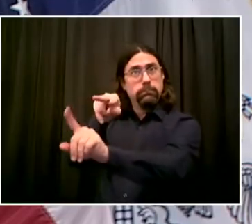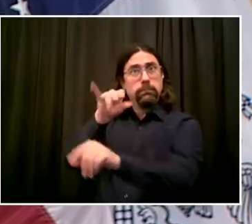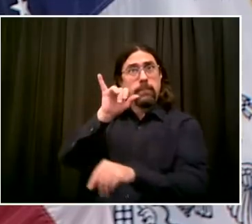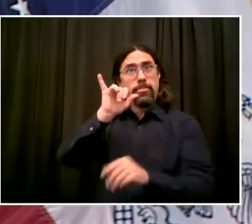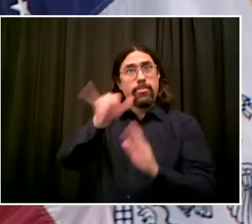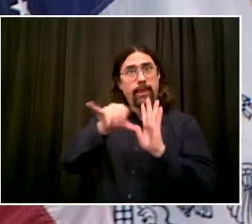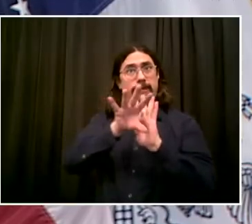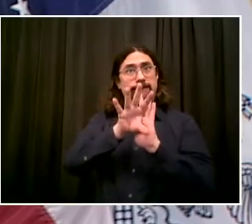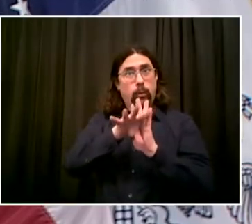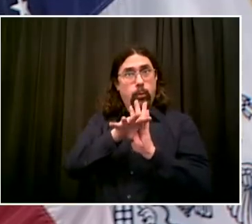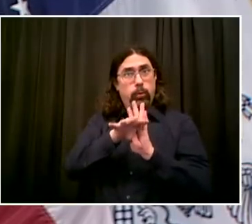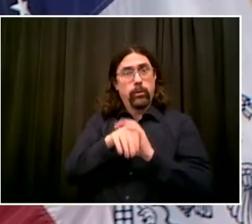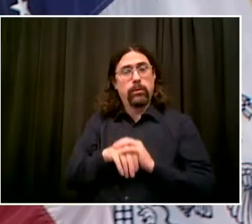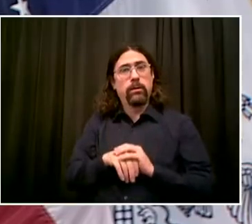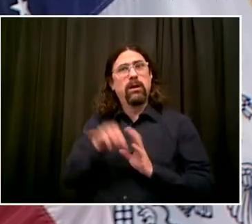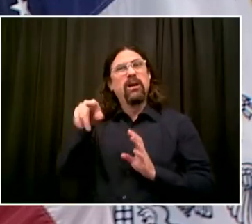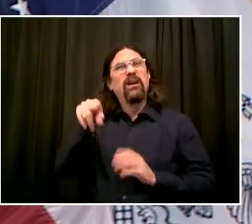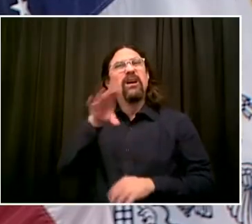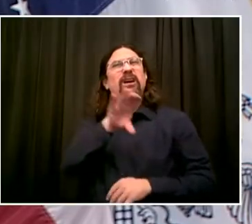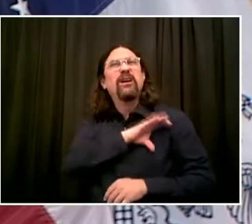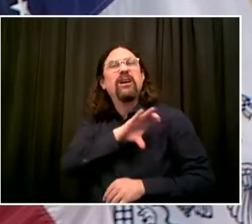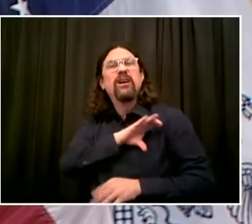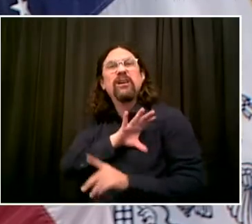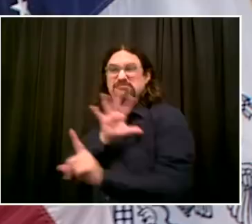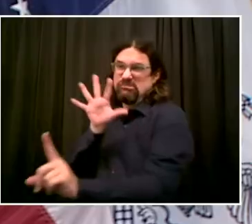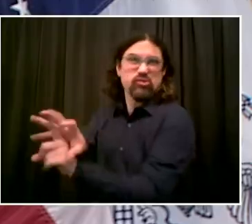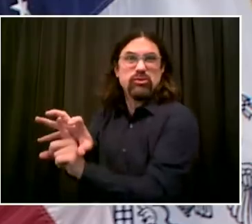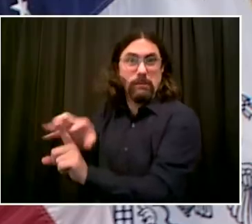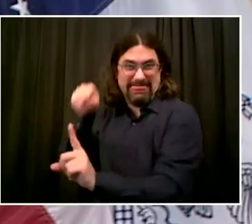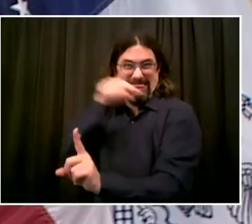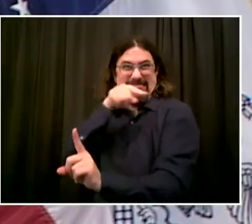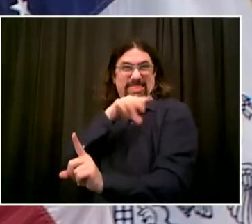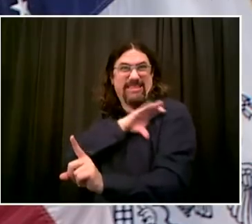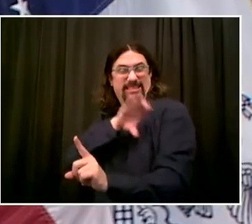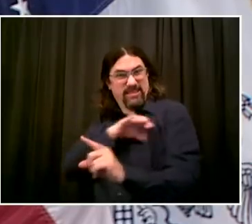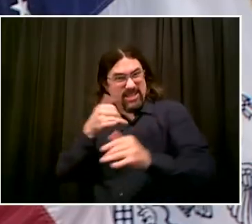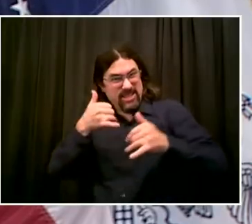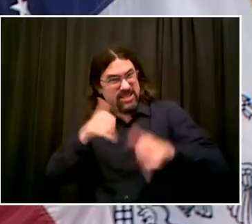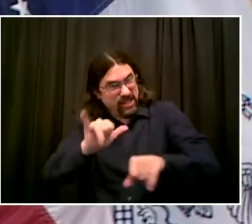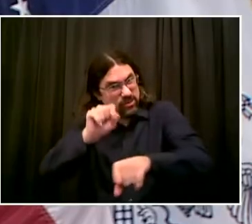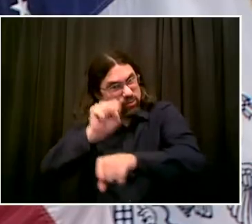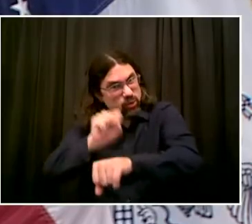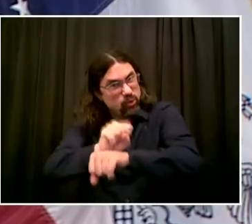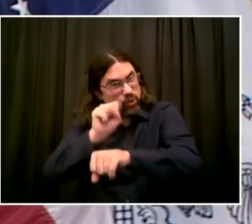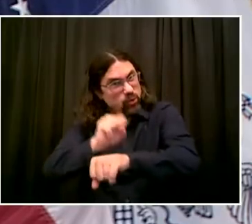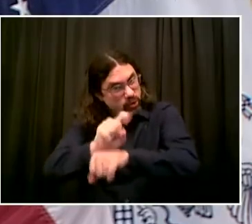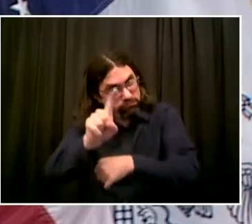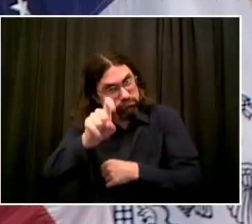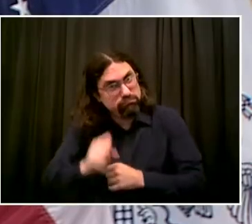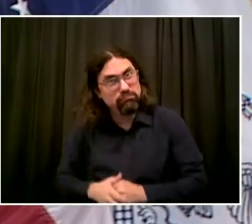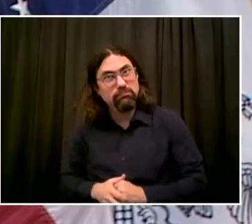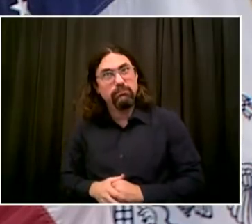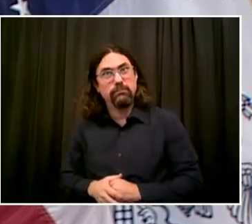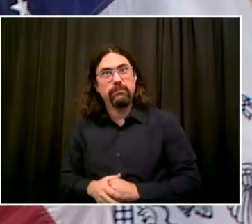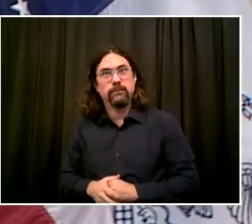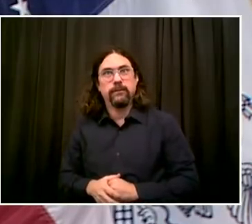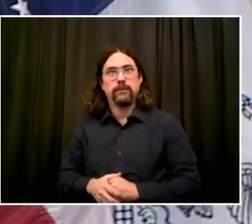THEY ARE STILL ON THE STREET, IF YOU DON'T KNOW, SHOULD THAT BE?